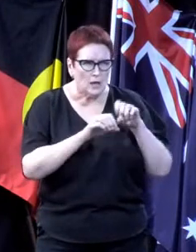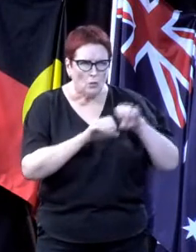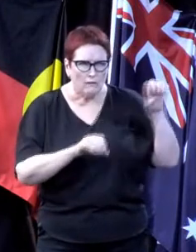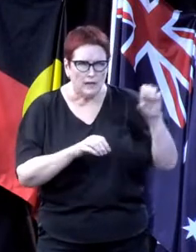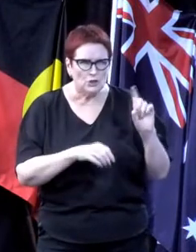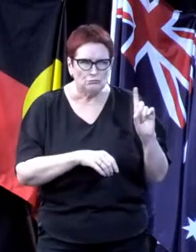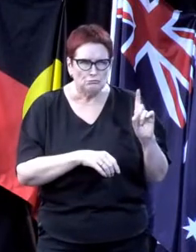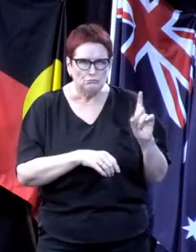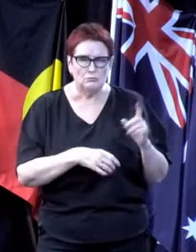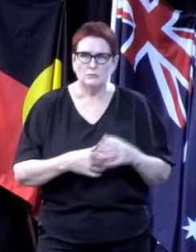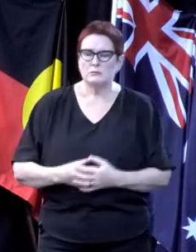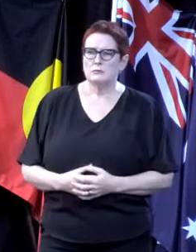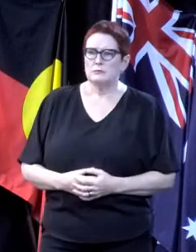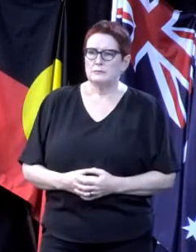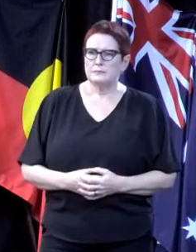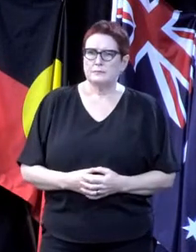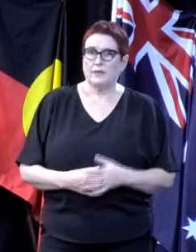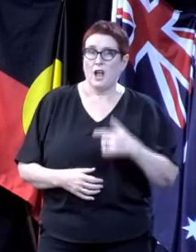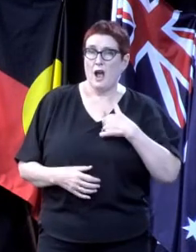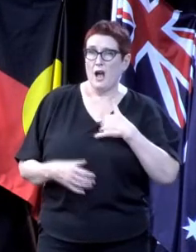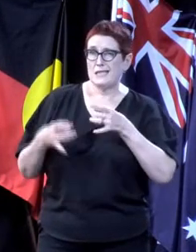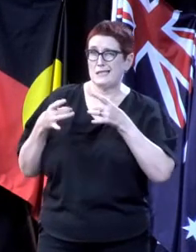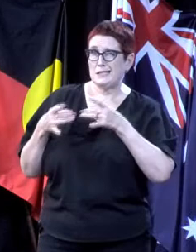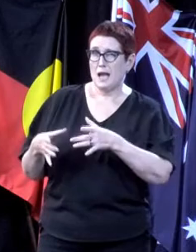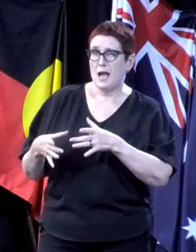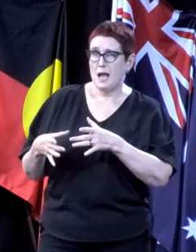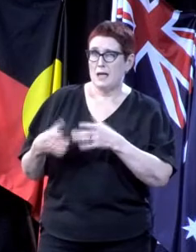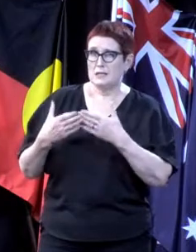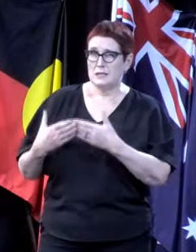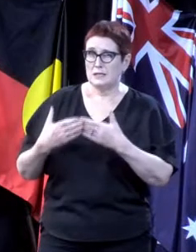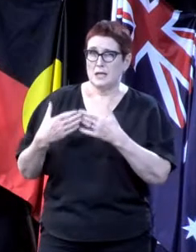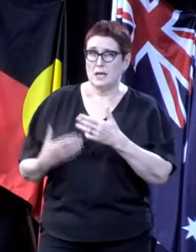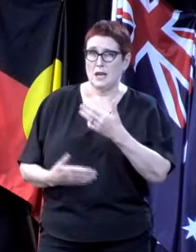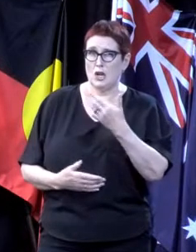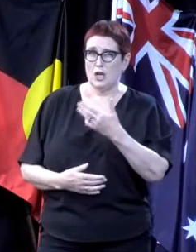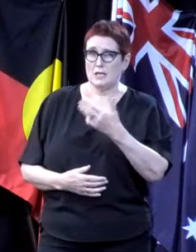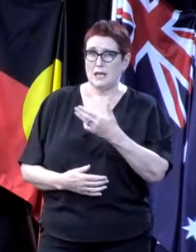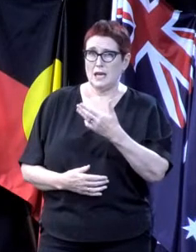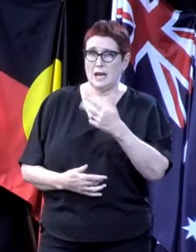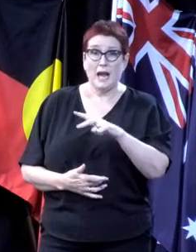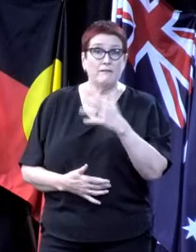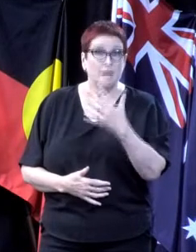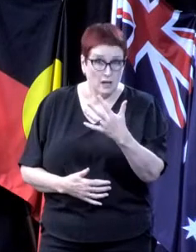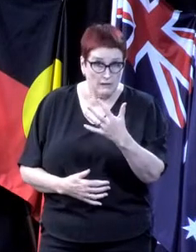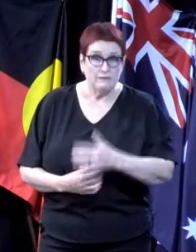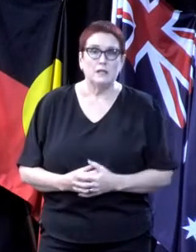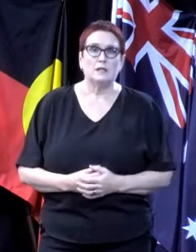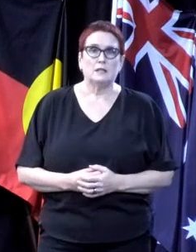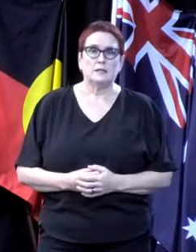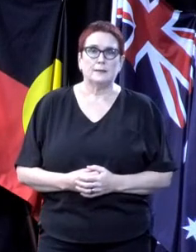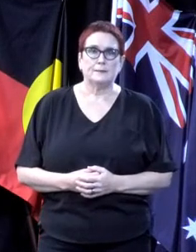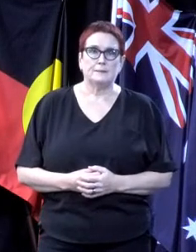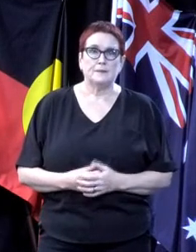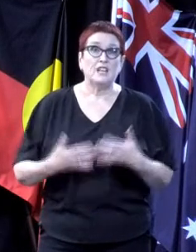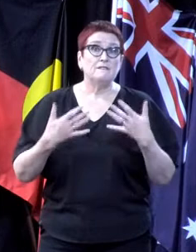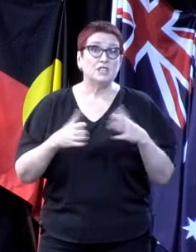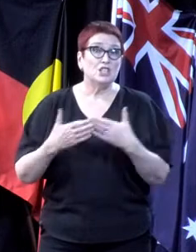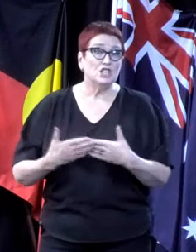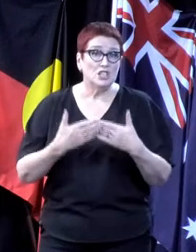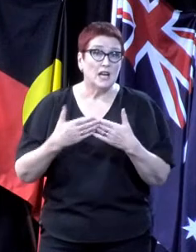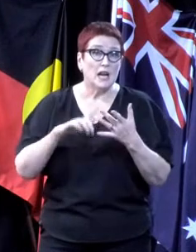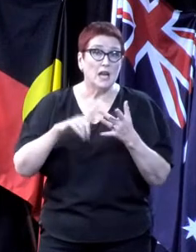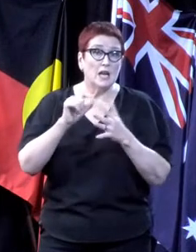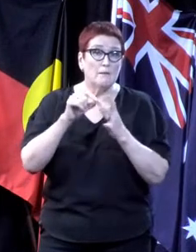I commenced in 1985, and I finished my diploma in '87.